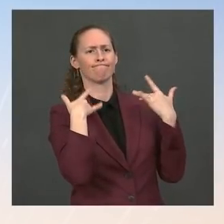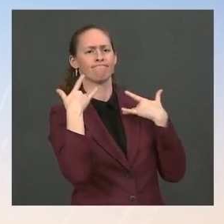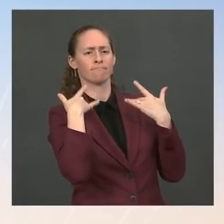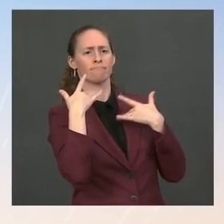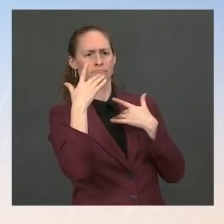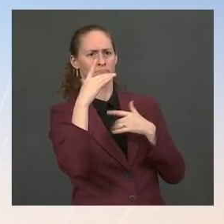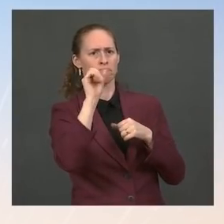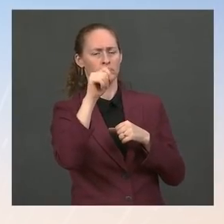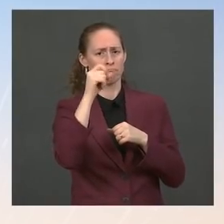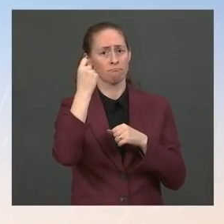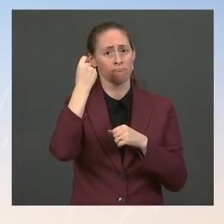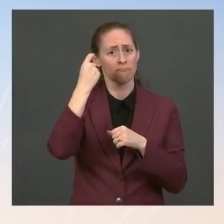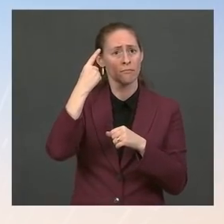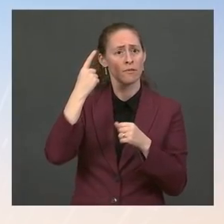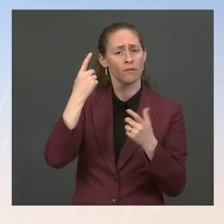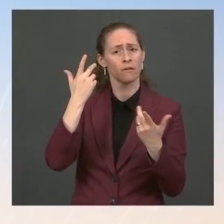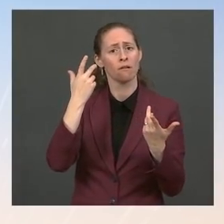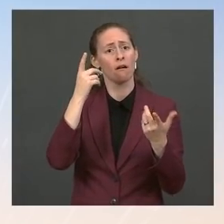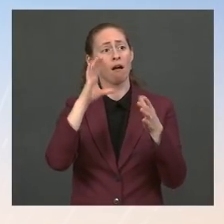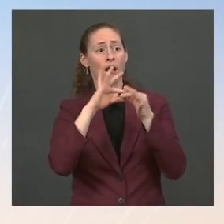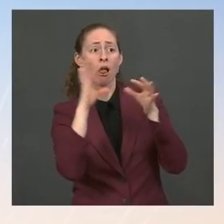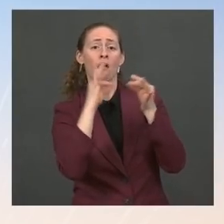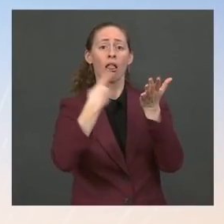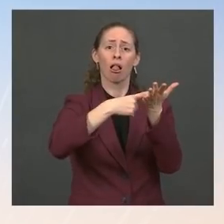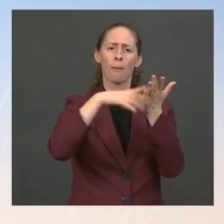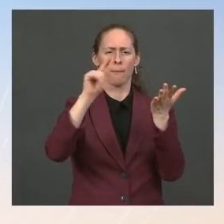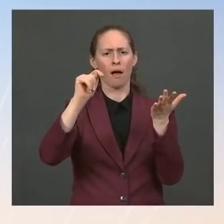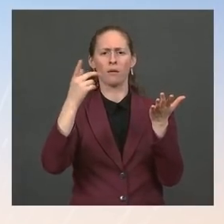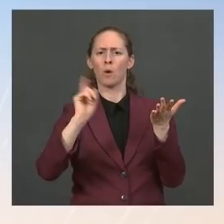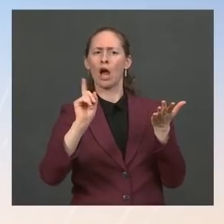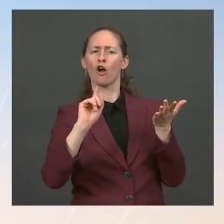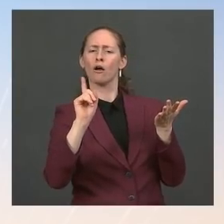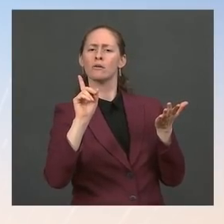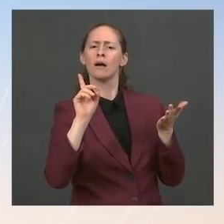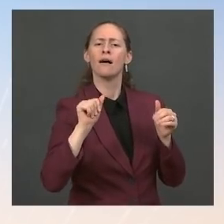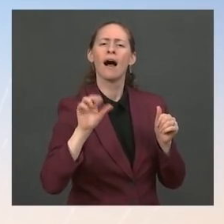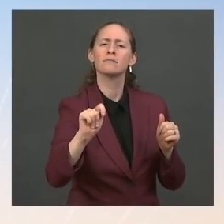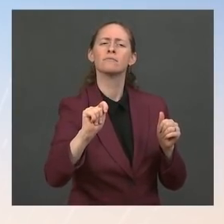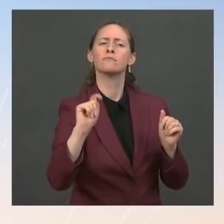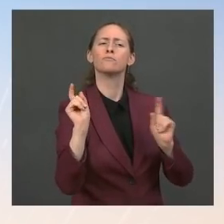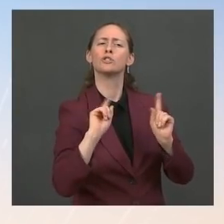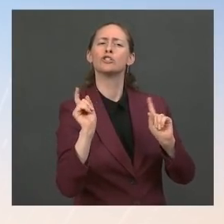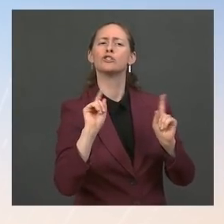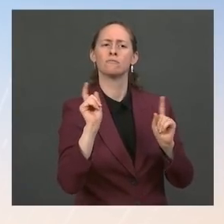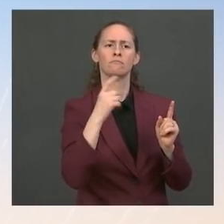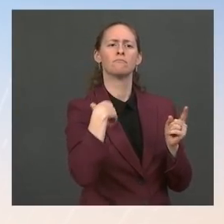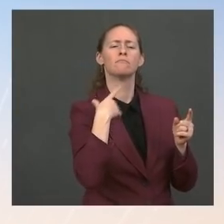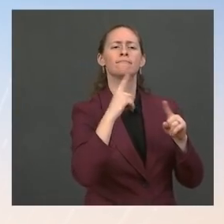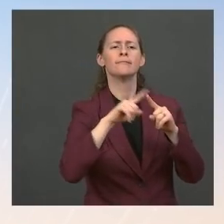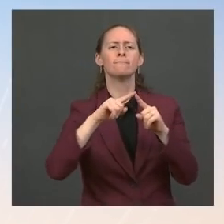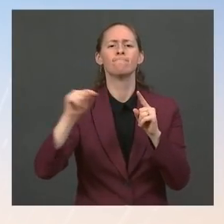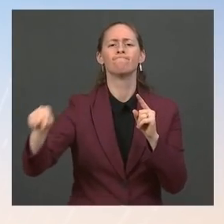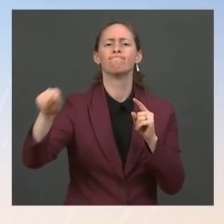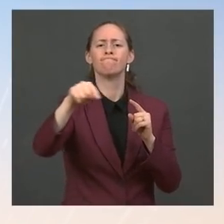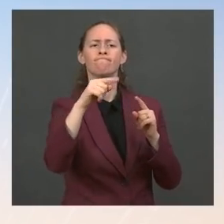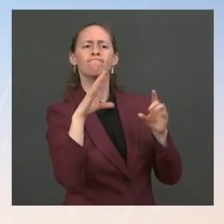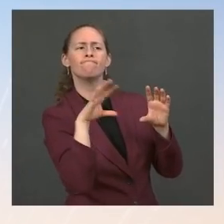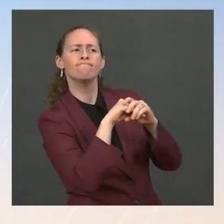with members of Congress on technical advis- -- providing technical assistance on legislation that's currently working its way through Congress.